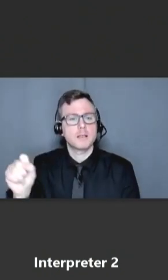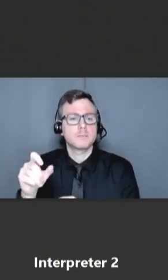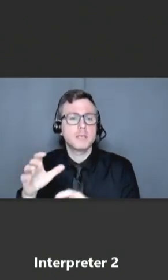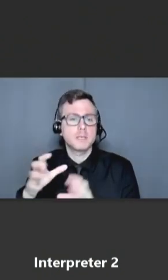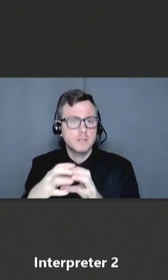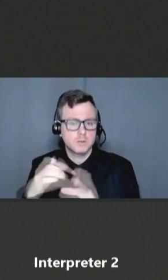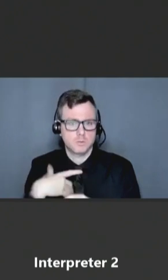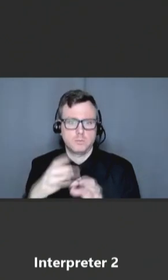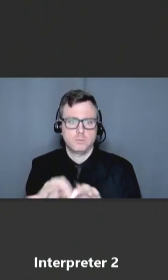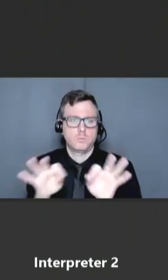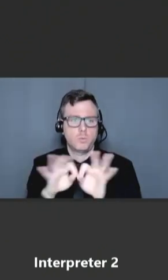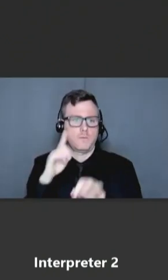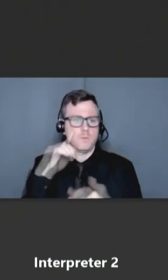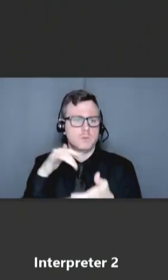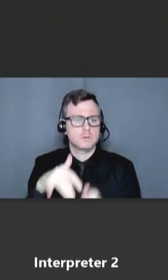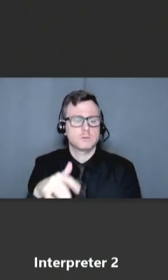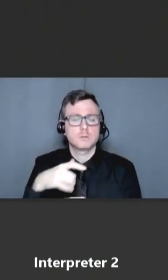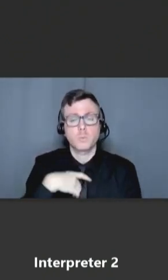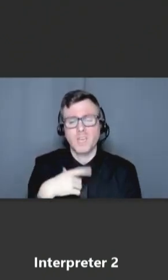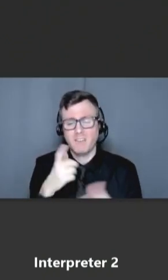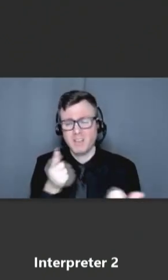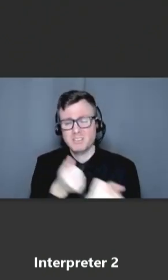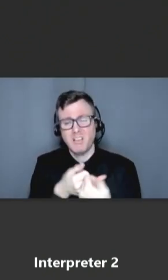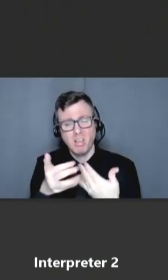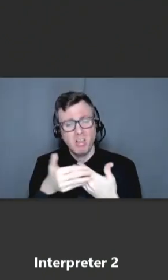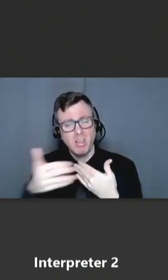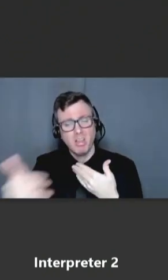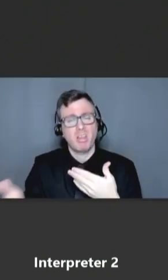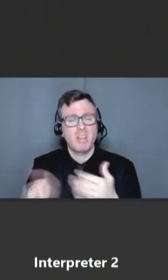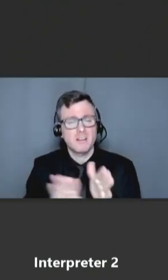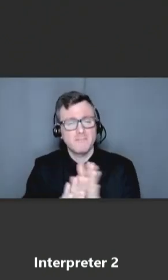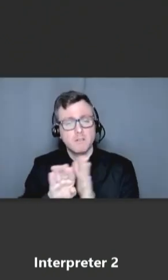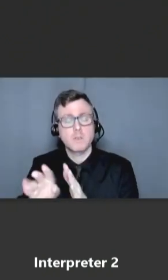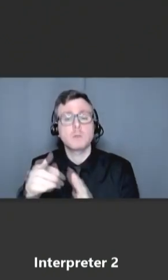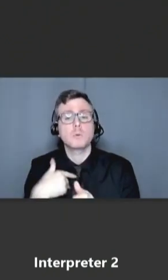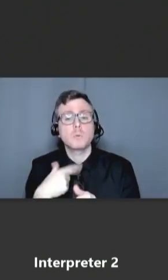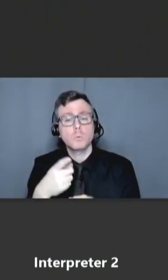we have challenges in developing future vaccines which will provide better lasting protection from